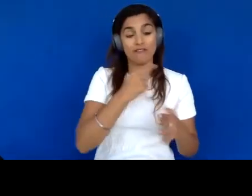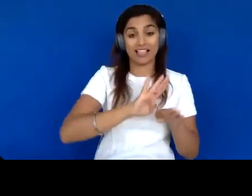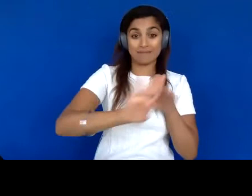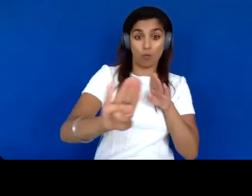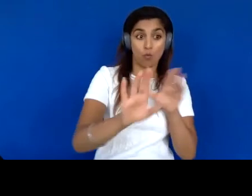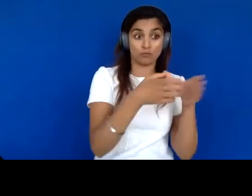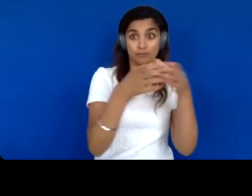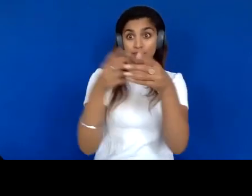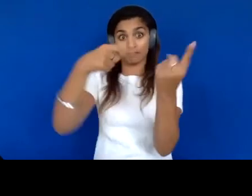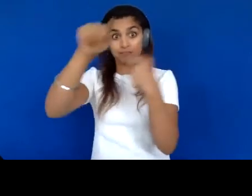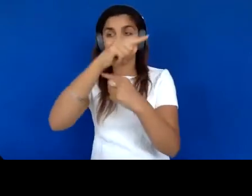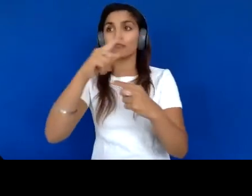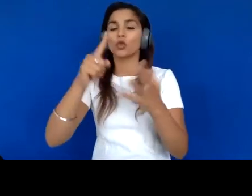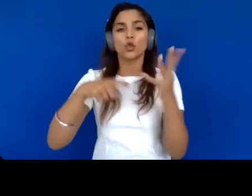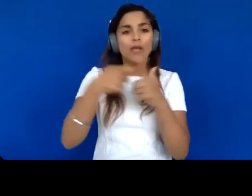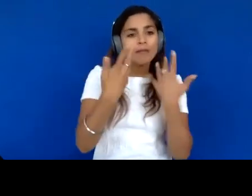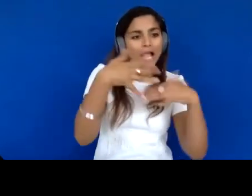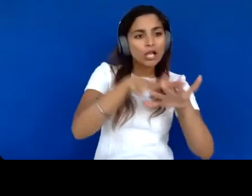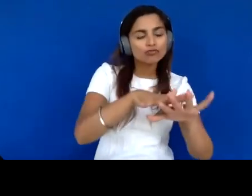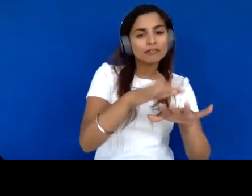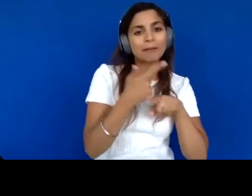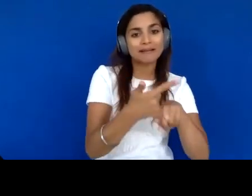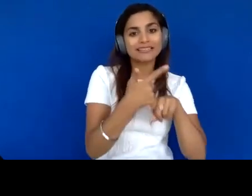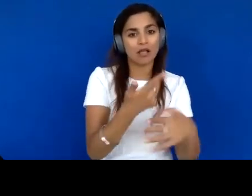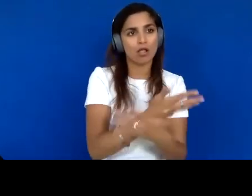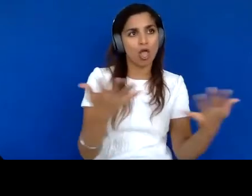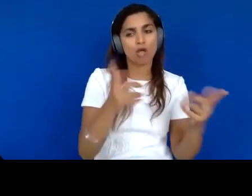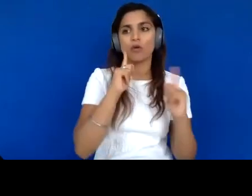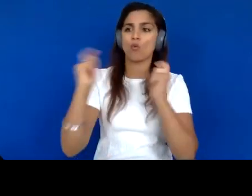leading to multiple industry awards for channel 4 for their innovative and